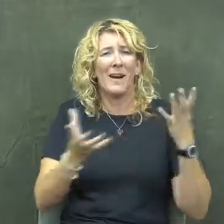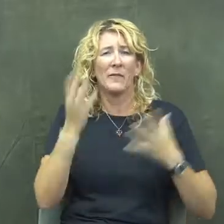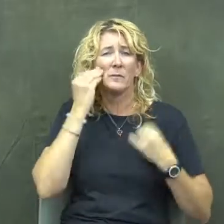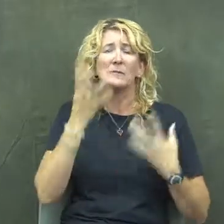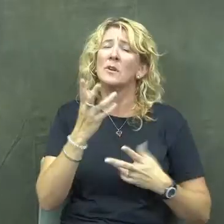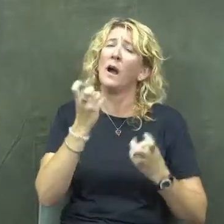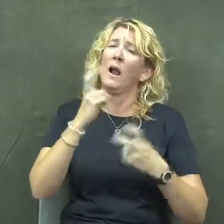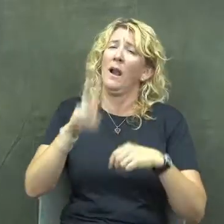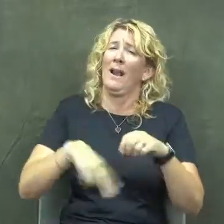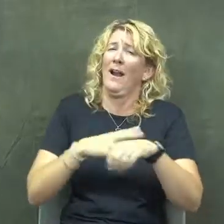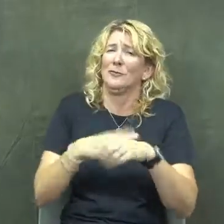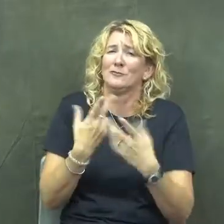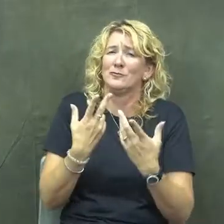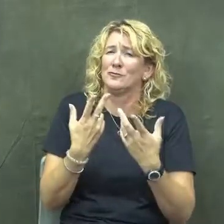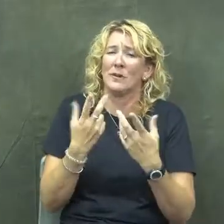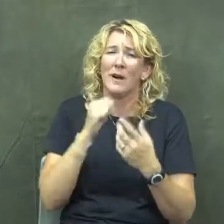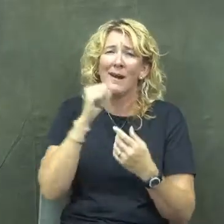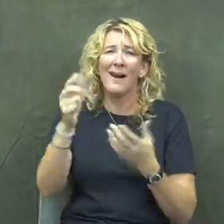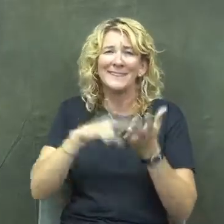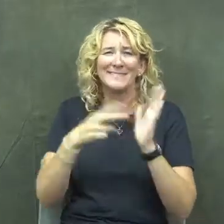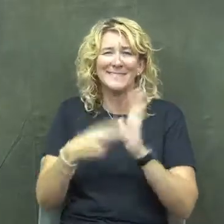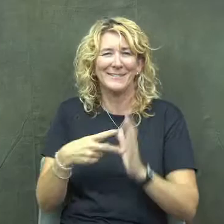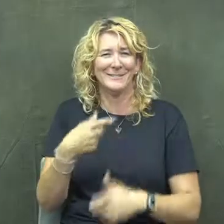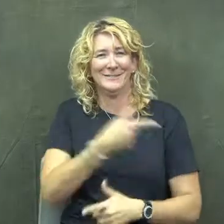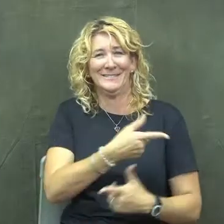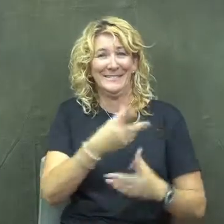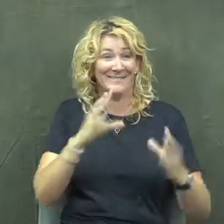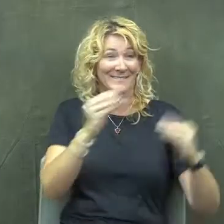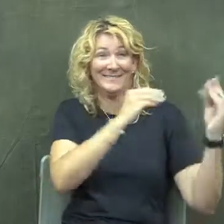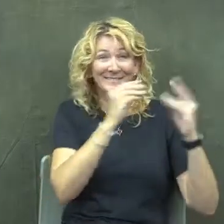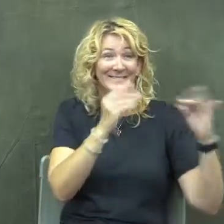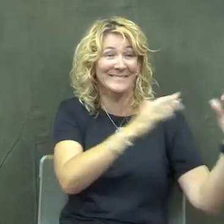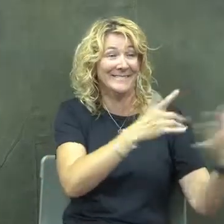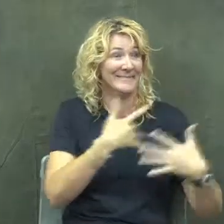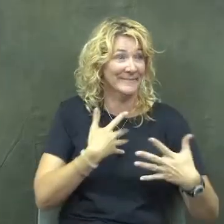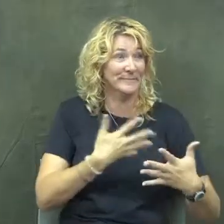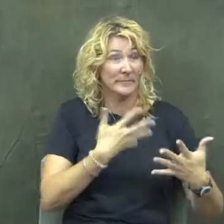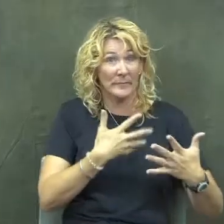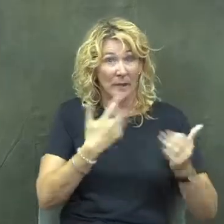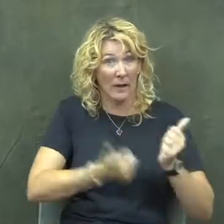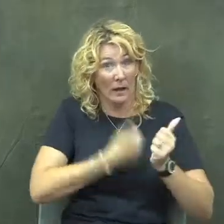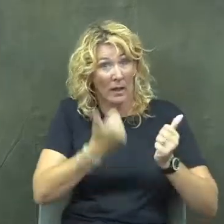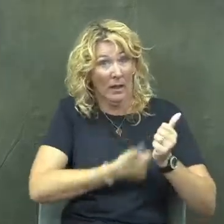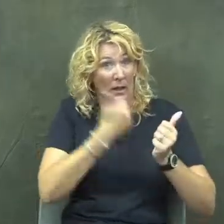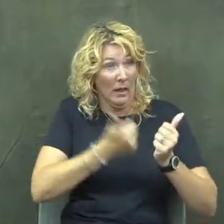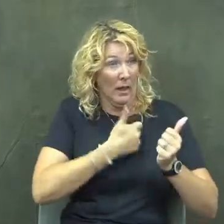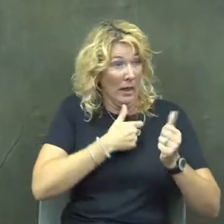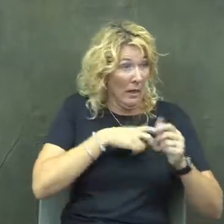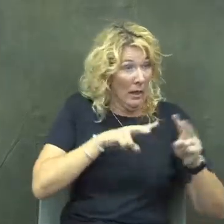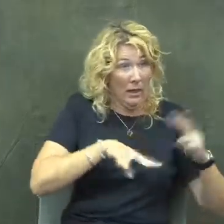and I didn't miss out all of that information that I felt I did with hearing students. And it's unintentional on their part.